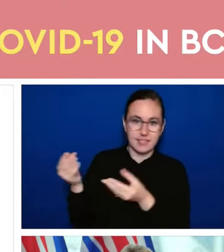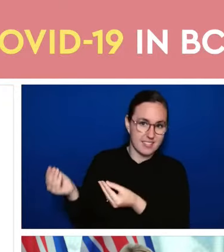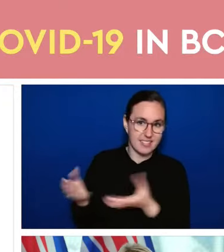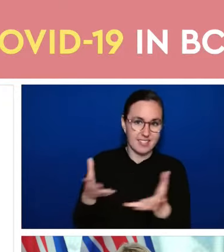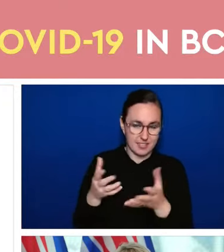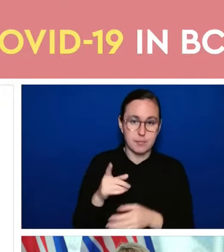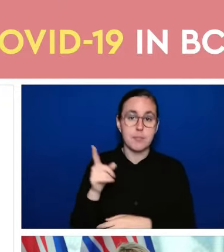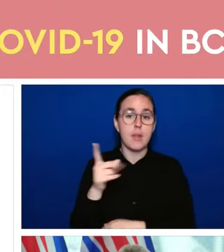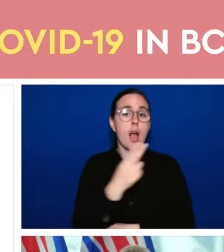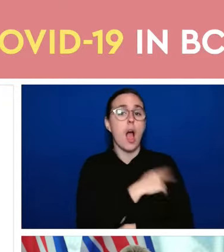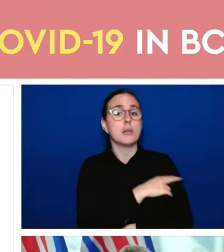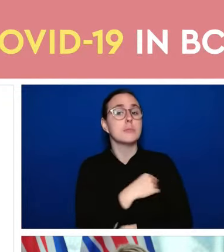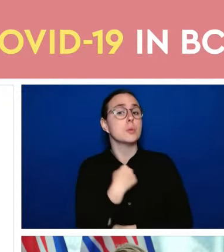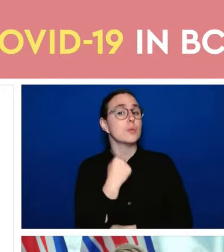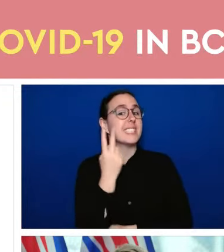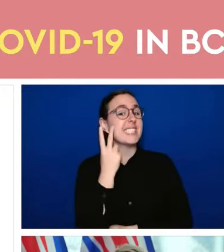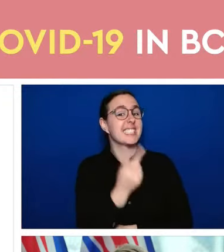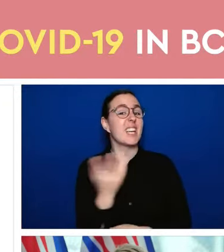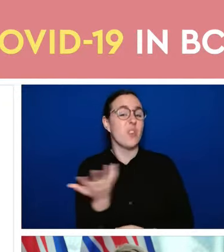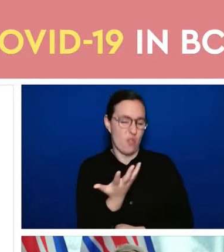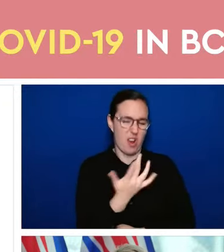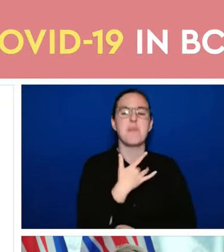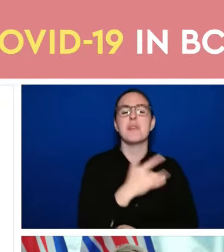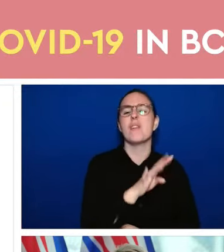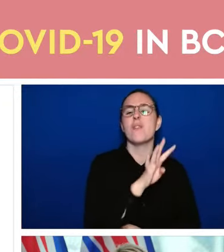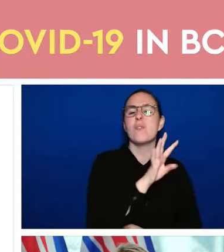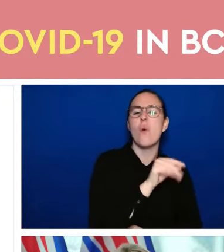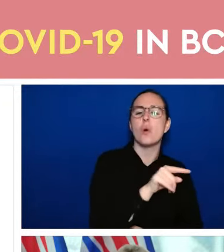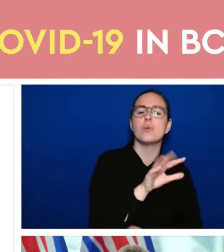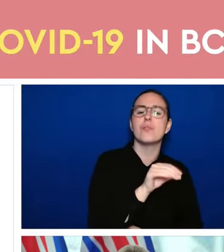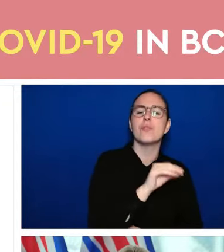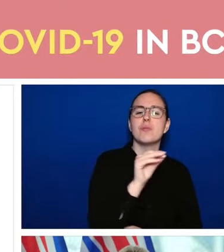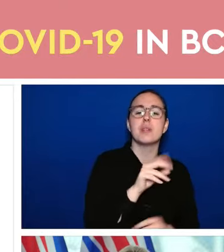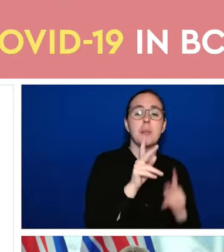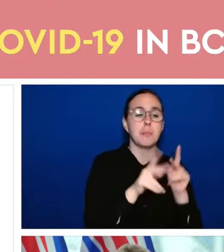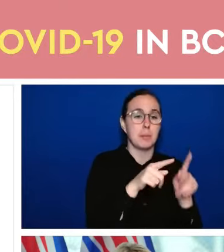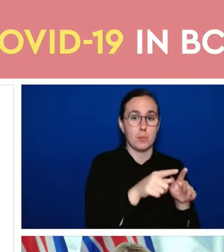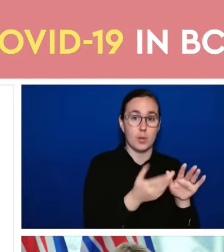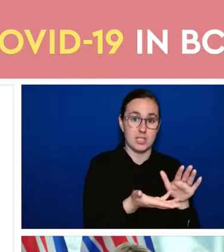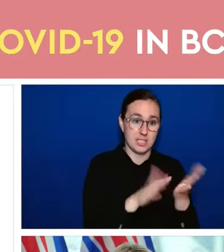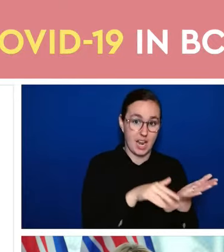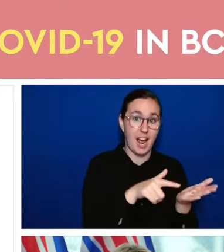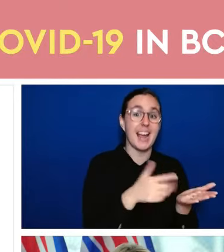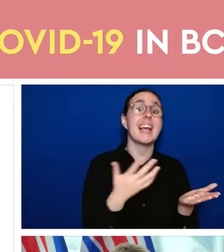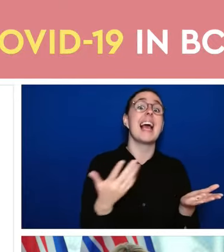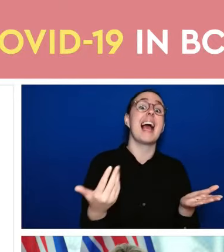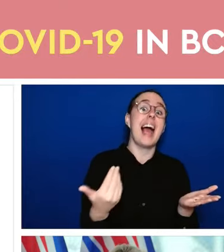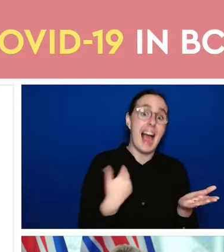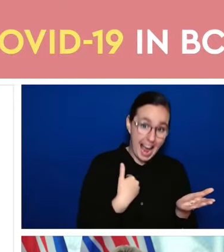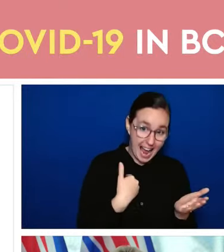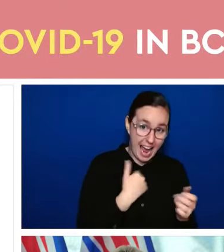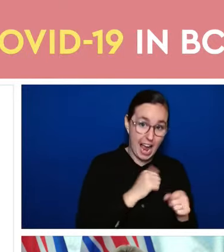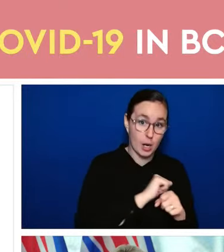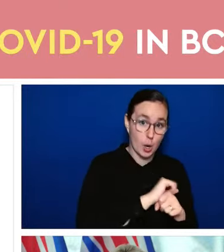people who died the deaths are not related to corporate. So that is important for us to